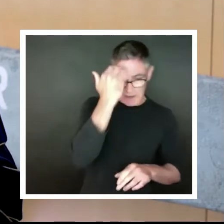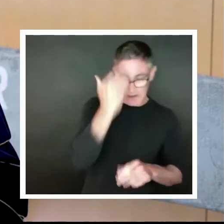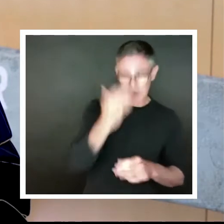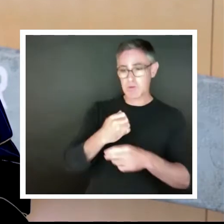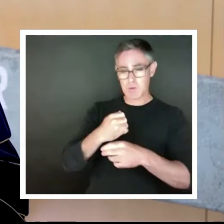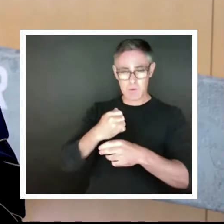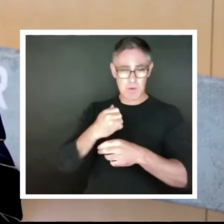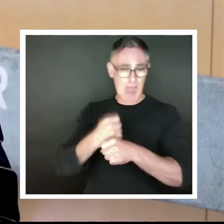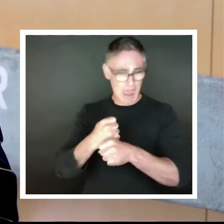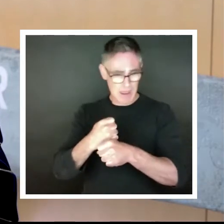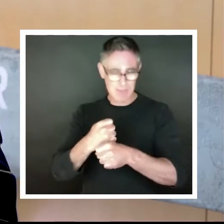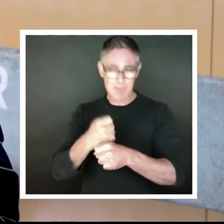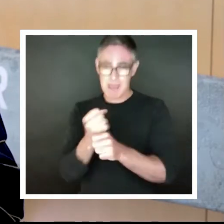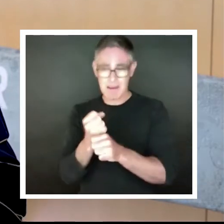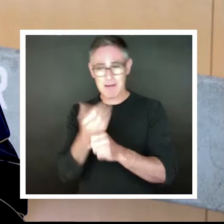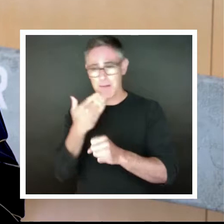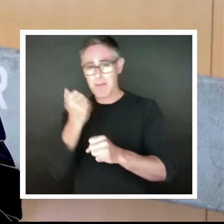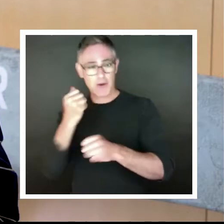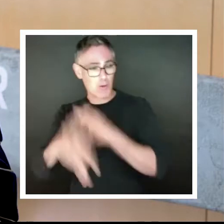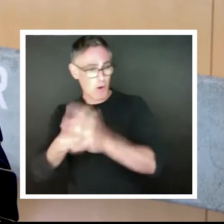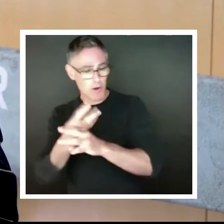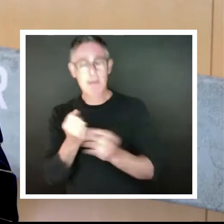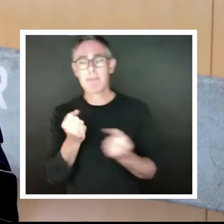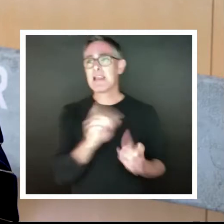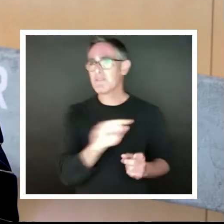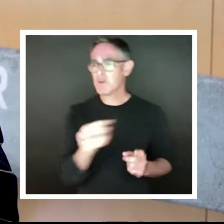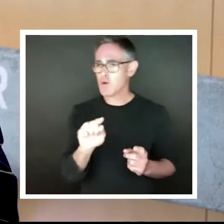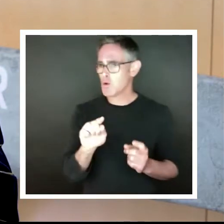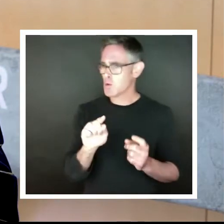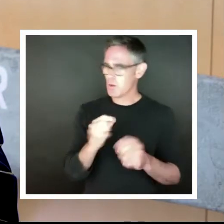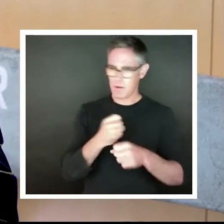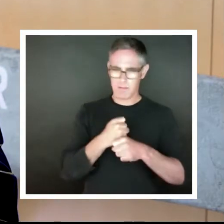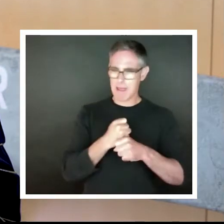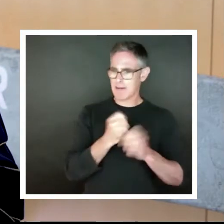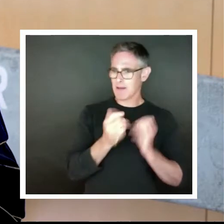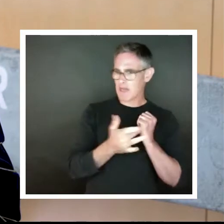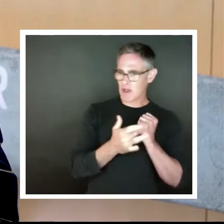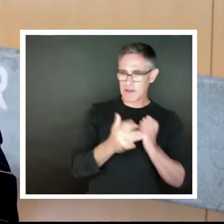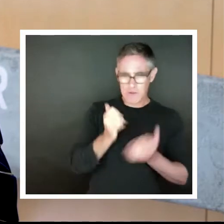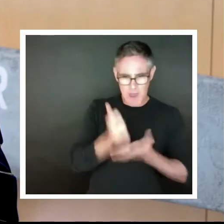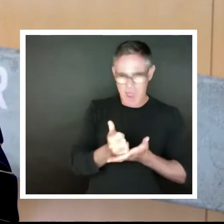Many of you will develop or apply new technologies that ultimately help the underserved and the oppressed.